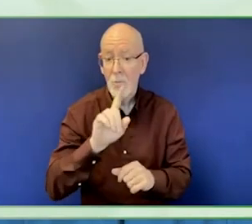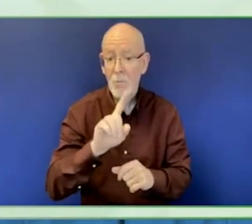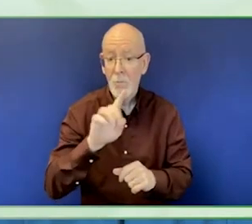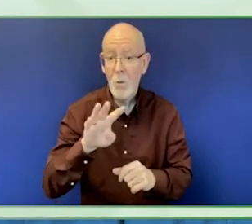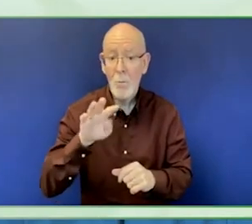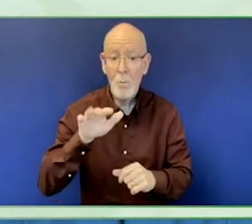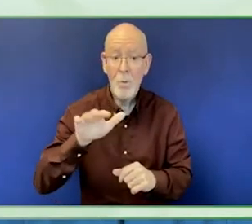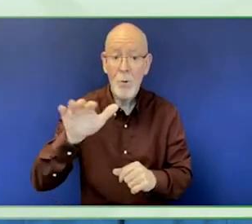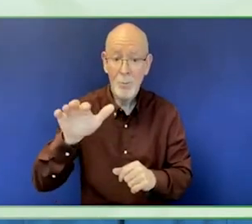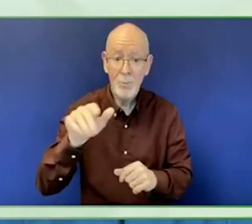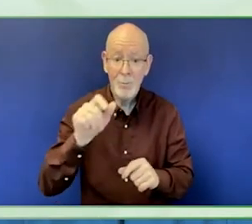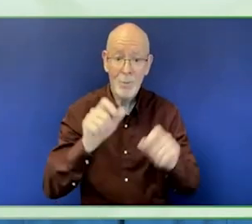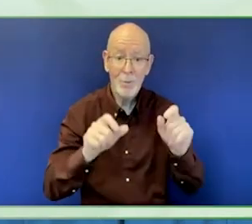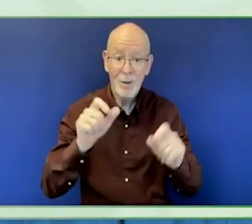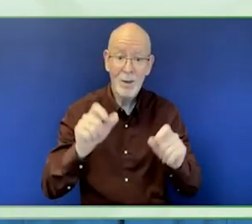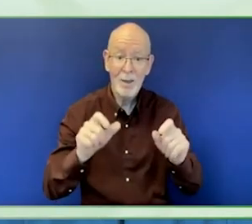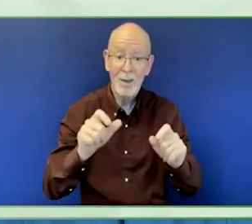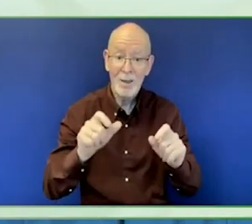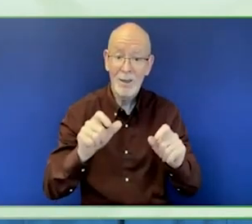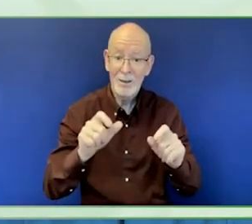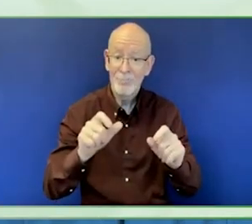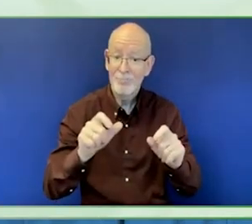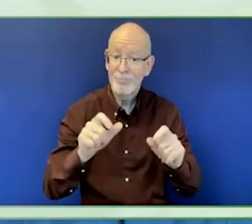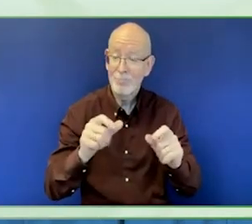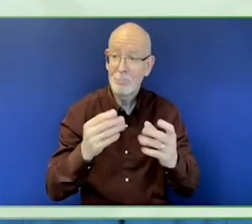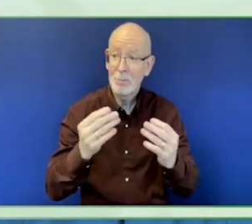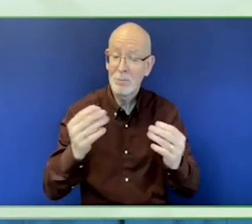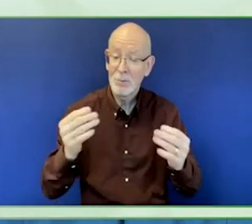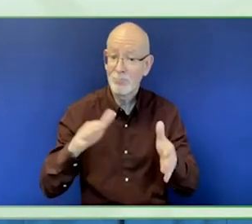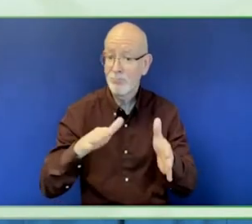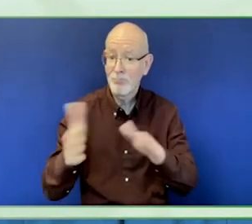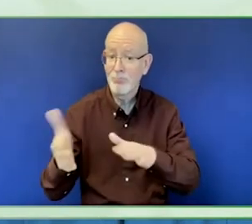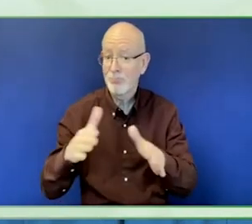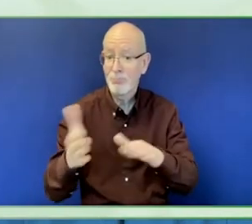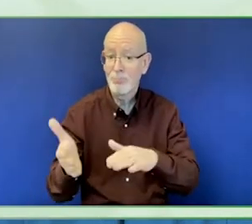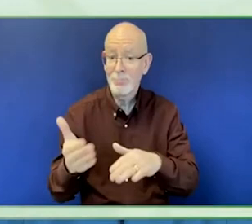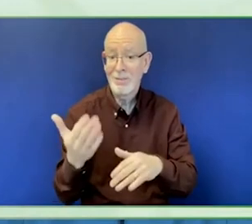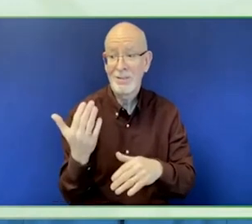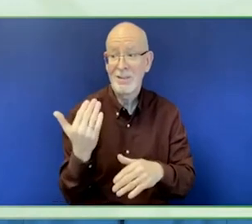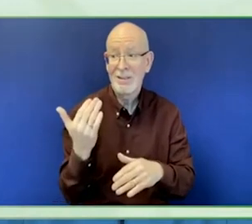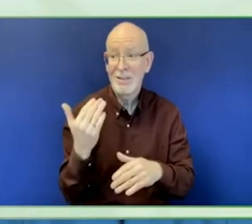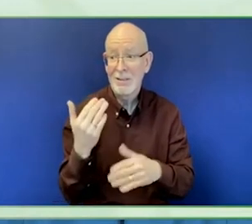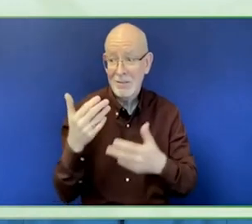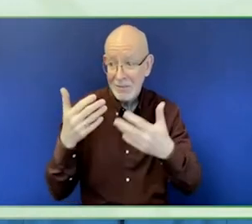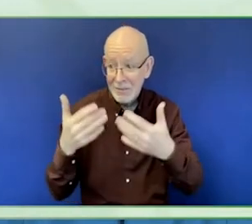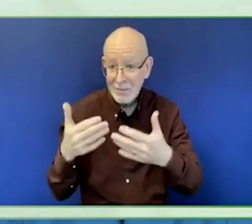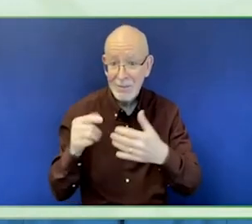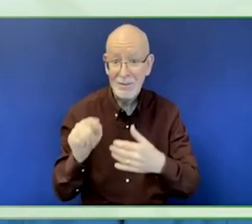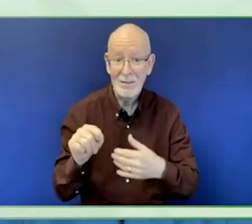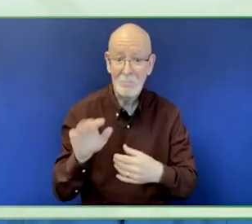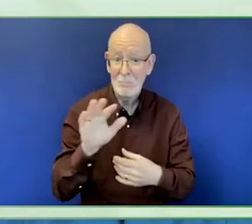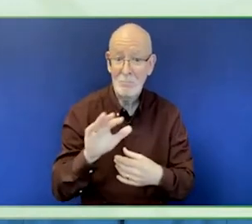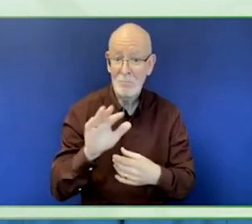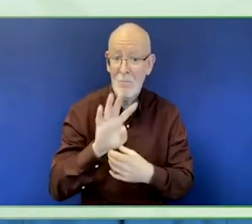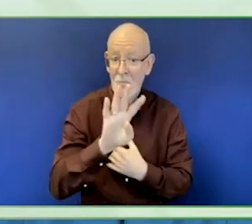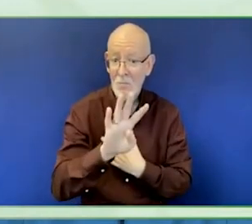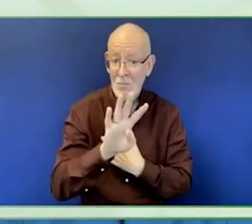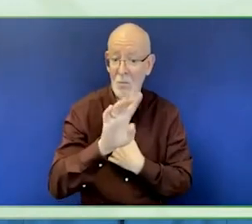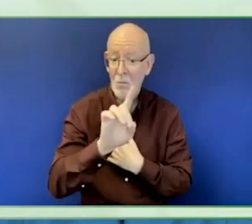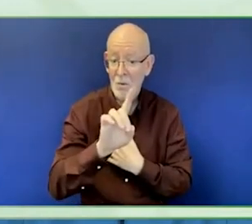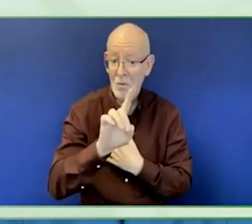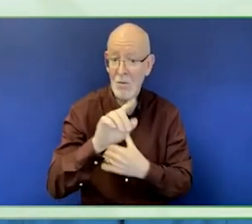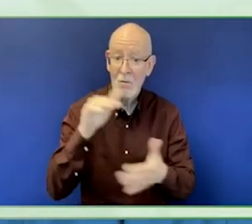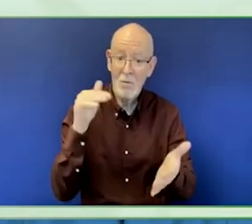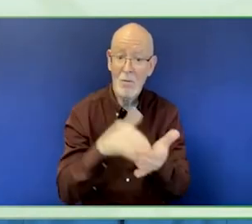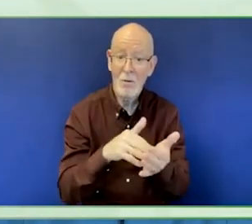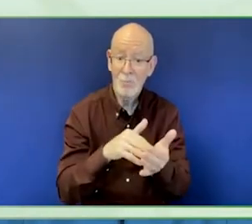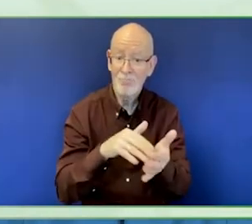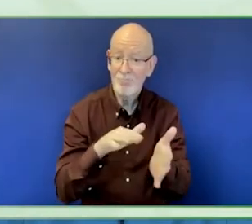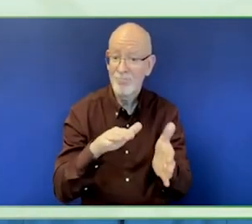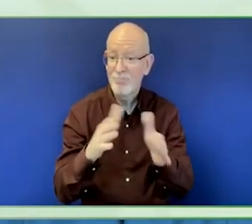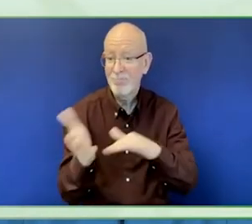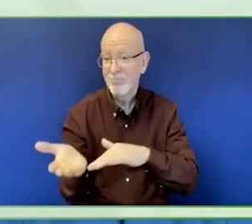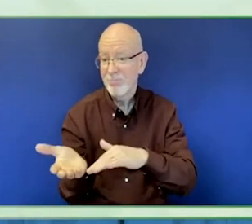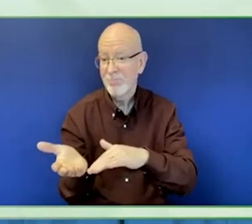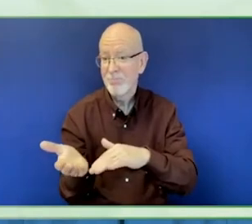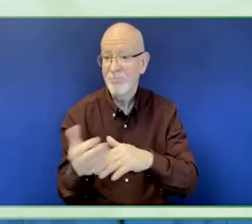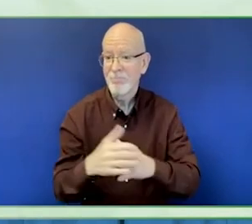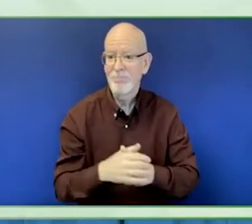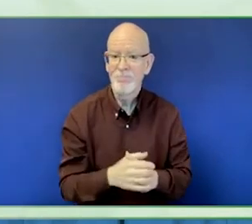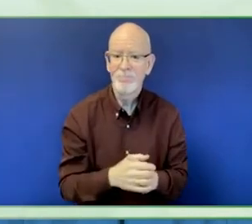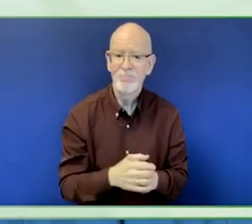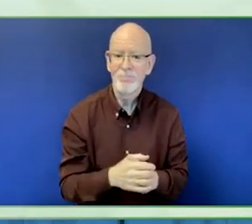Many houses, it is expected to be more than 500,000 houses collapsed